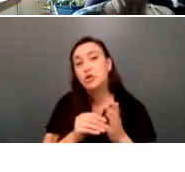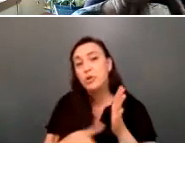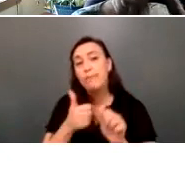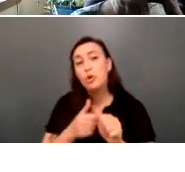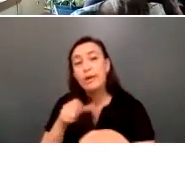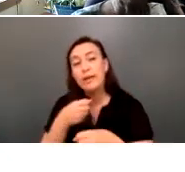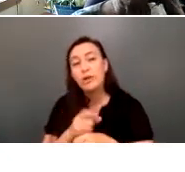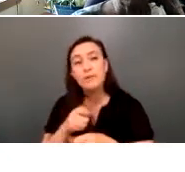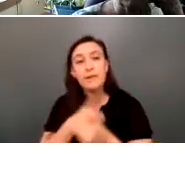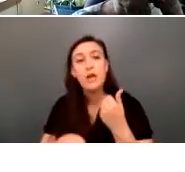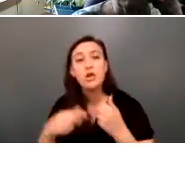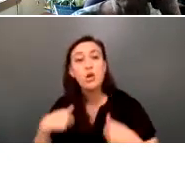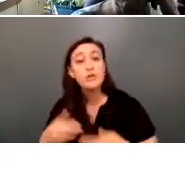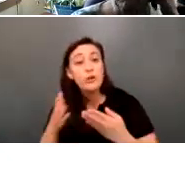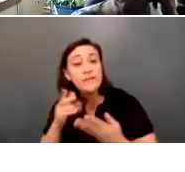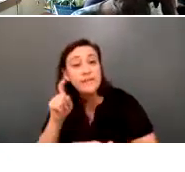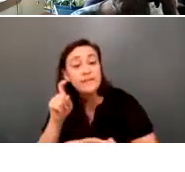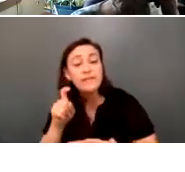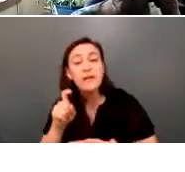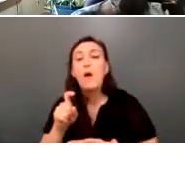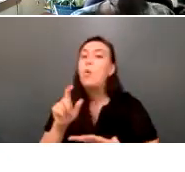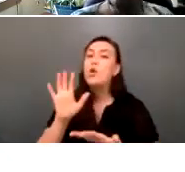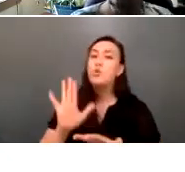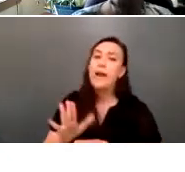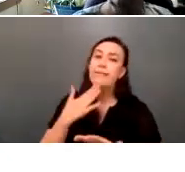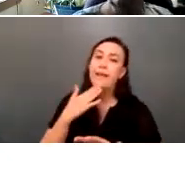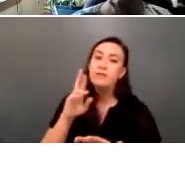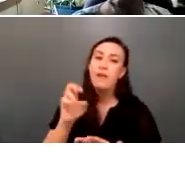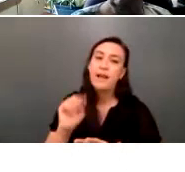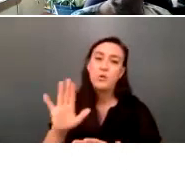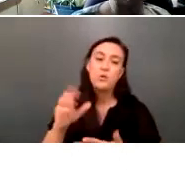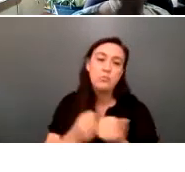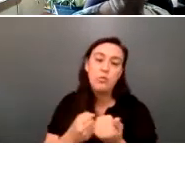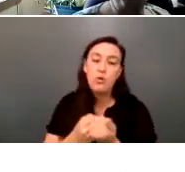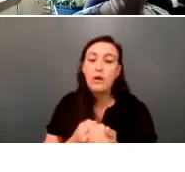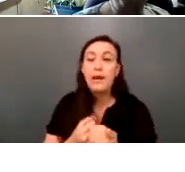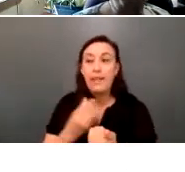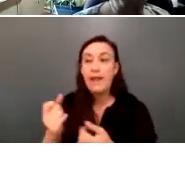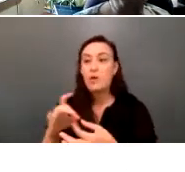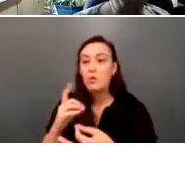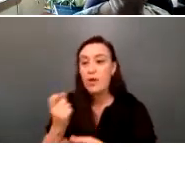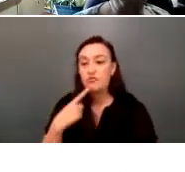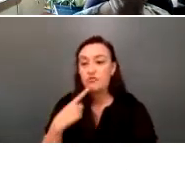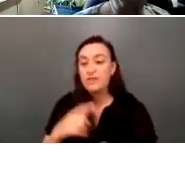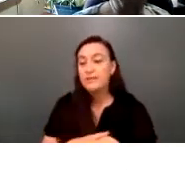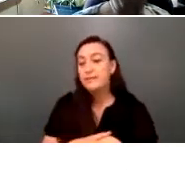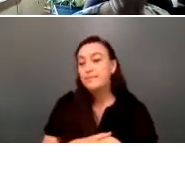education for numbers two and three here have to be in Human Services? Great thanks. Thanks Ryan for the support and for the question.